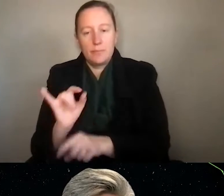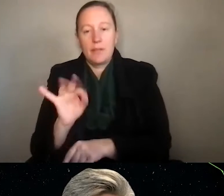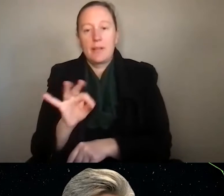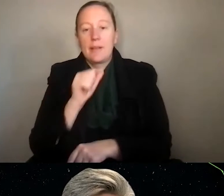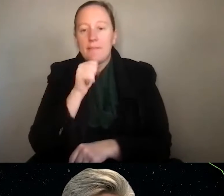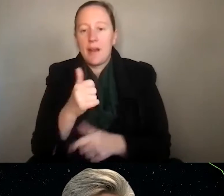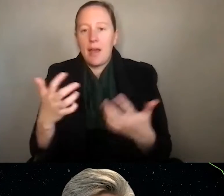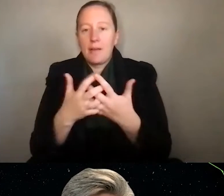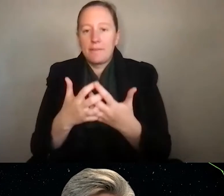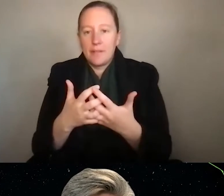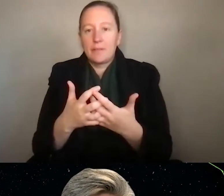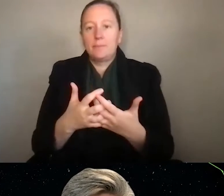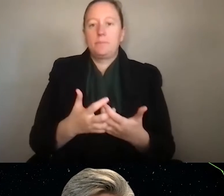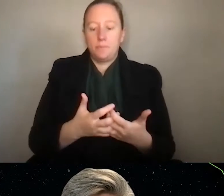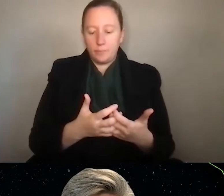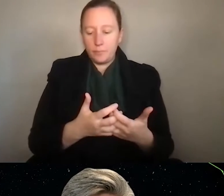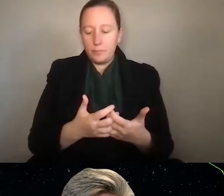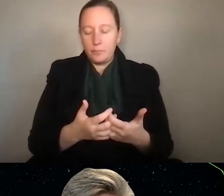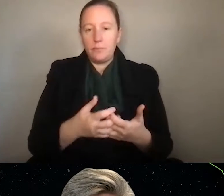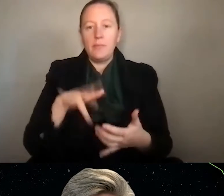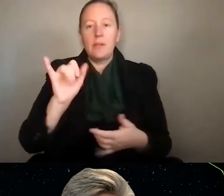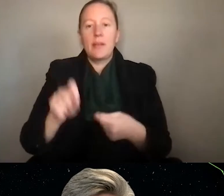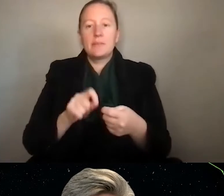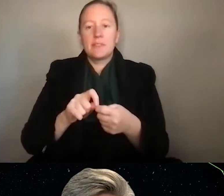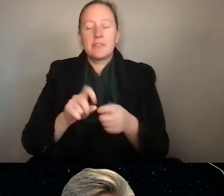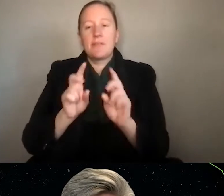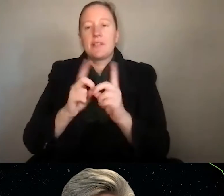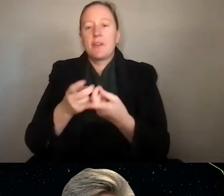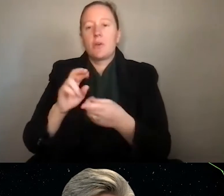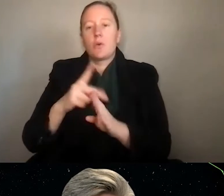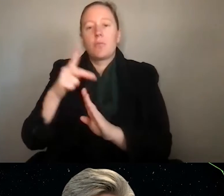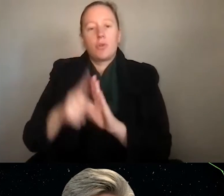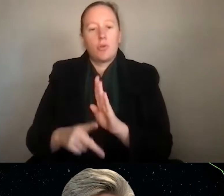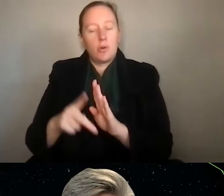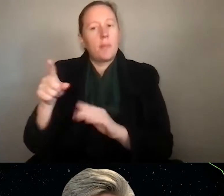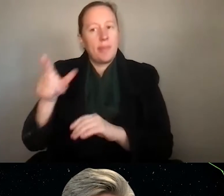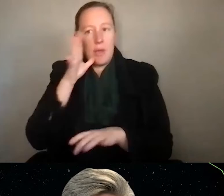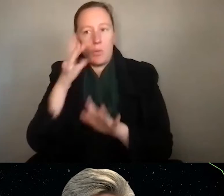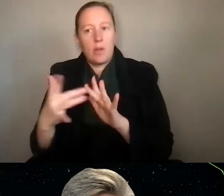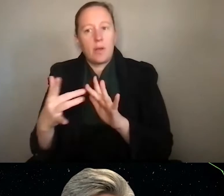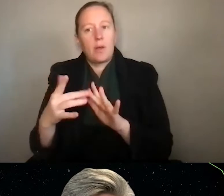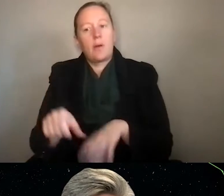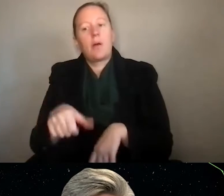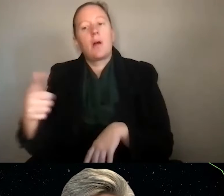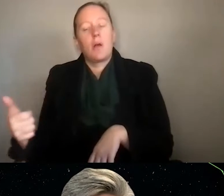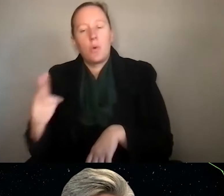fit in that particular division or program, he or she also reaches out to other program officers who have conversations with them as